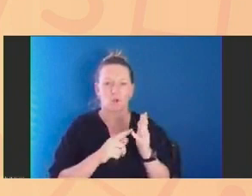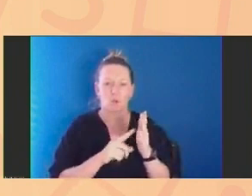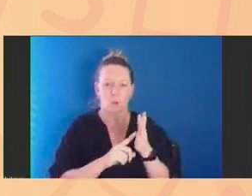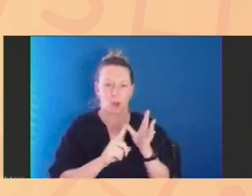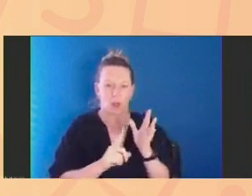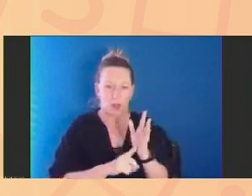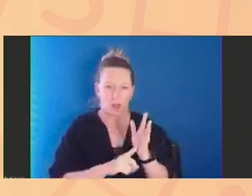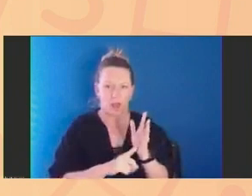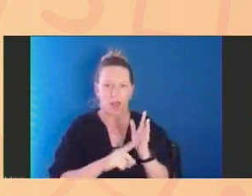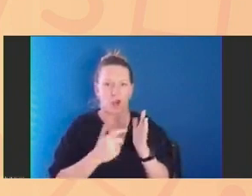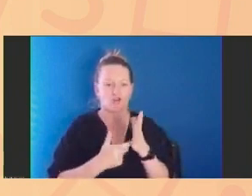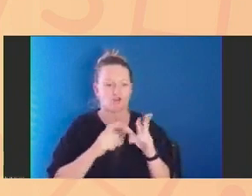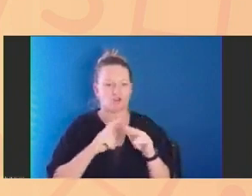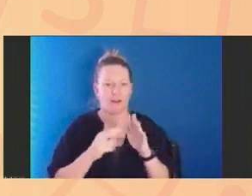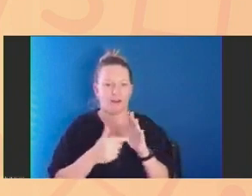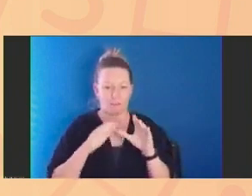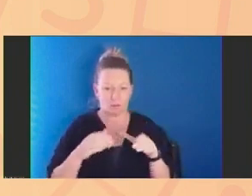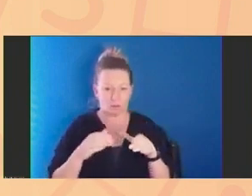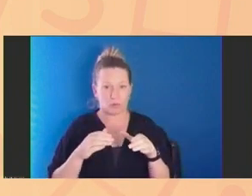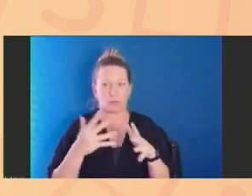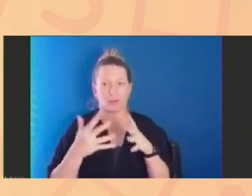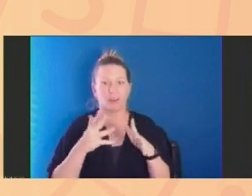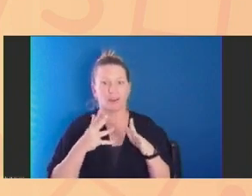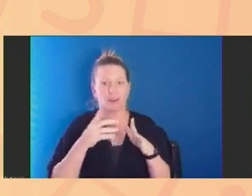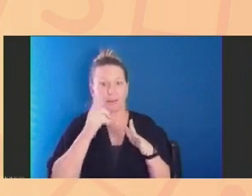people that have been connected to (UNKNOWN) all over Australia,